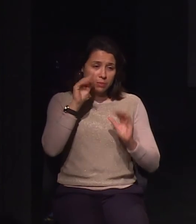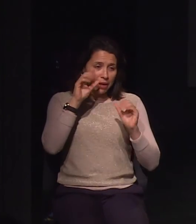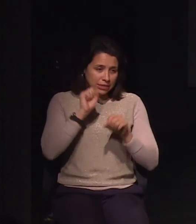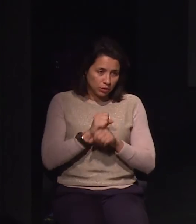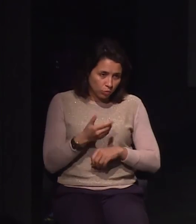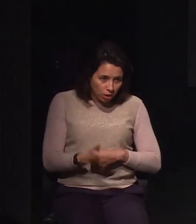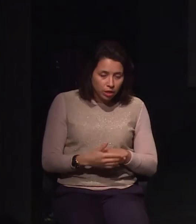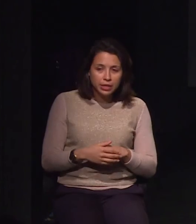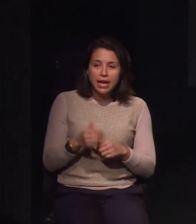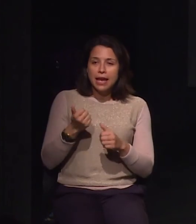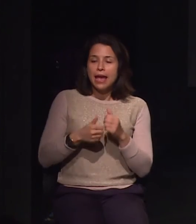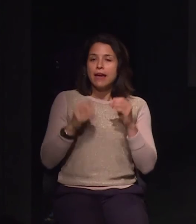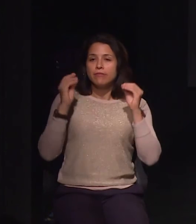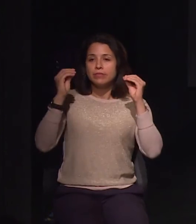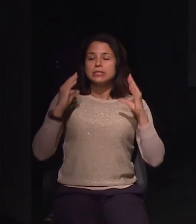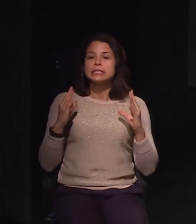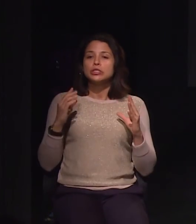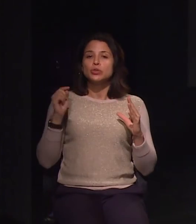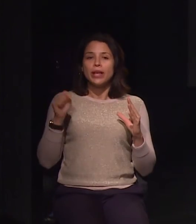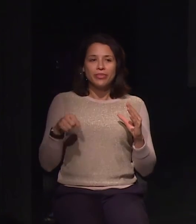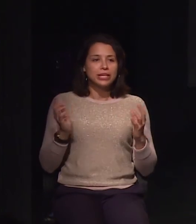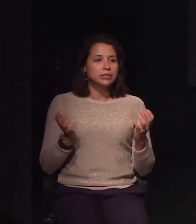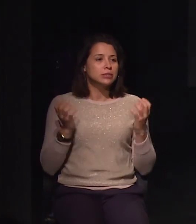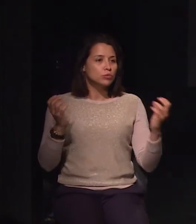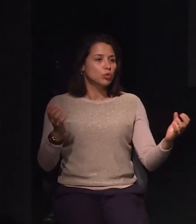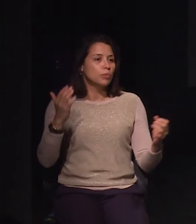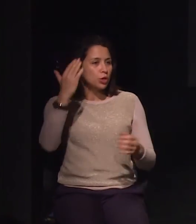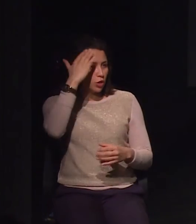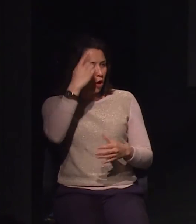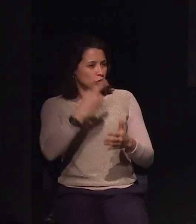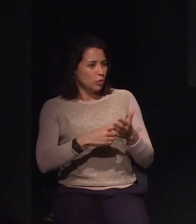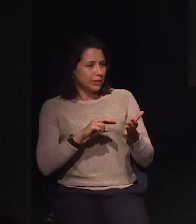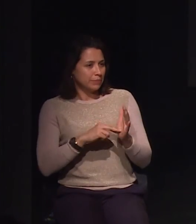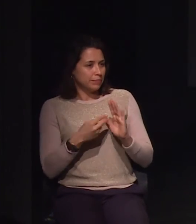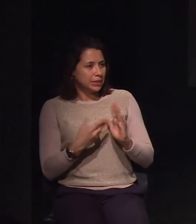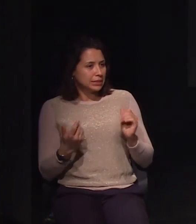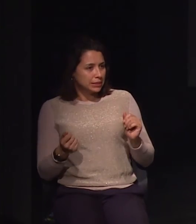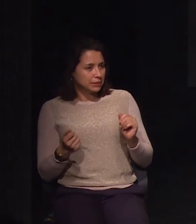And every teacher does that, any teacher in the room knows what that is in the room, hand on hand.